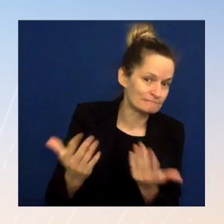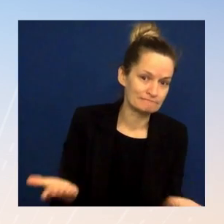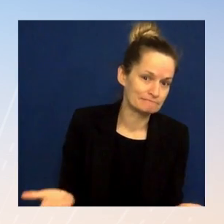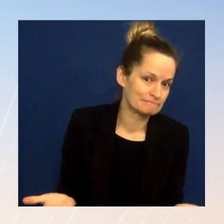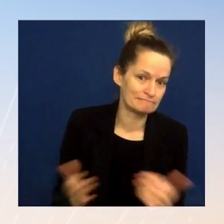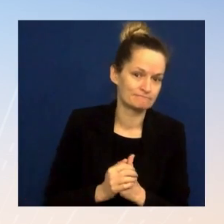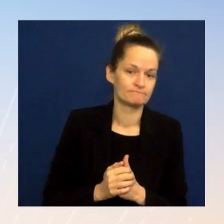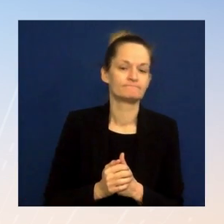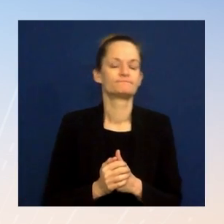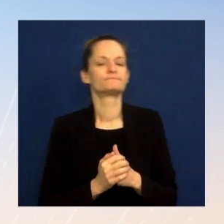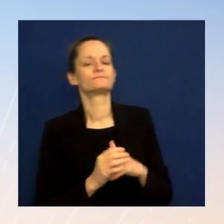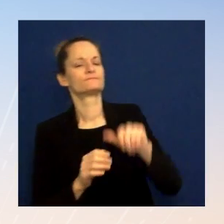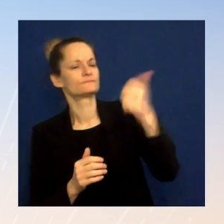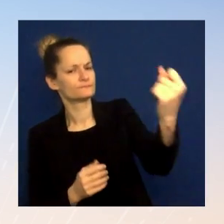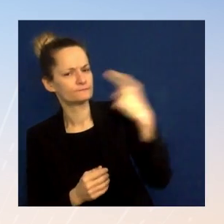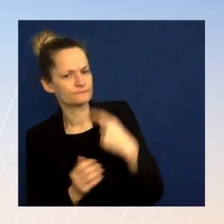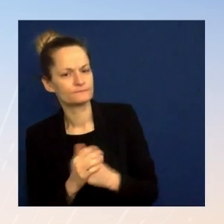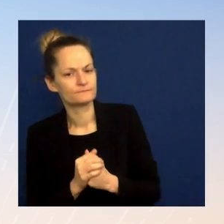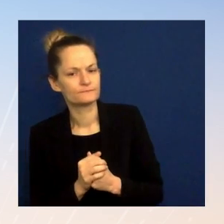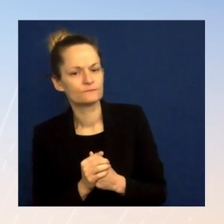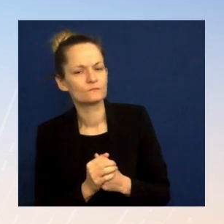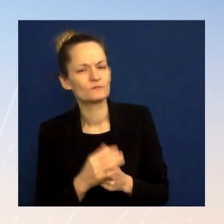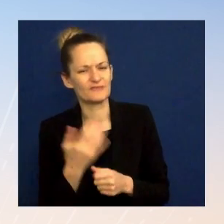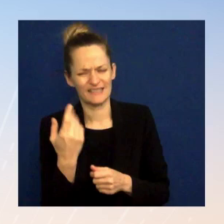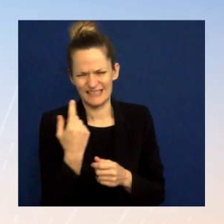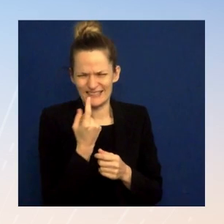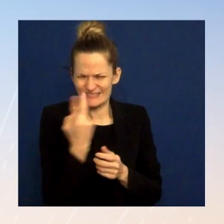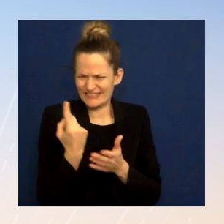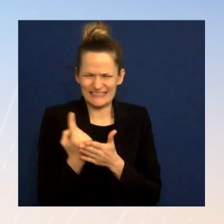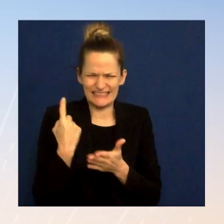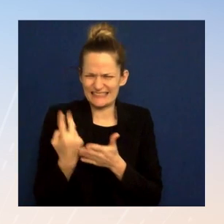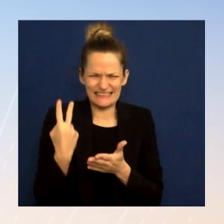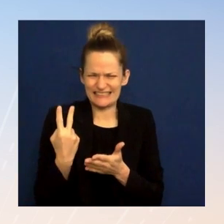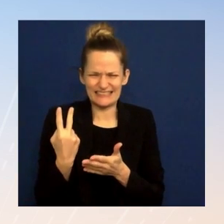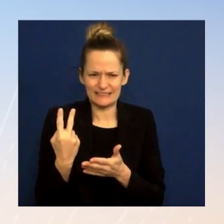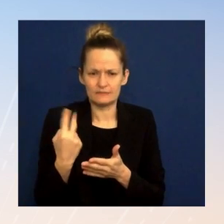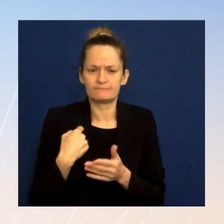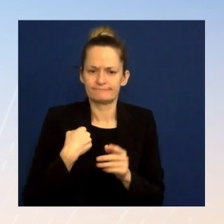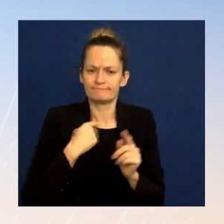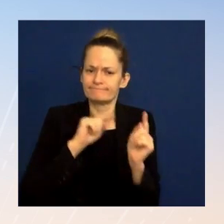just a couple of weeks ago meeting with the Politburo member Yang Jiechi, who's responsible for foreign policy